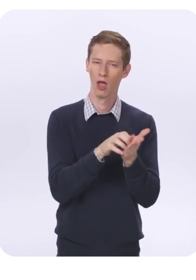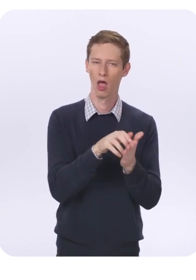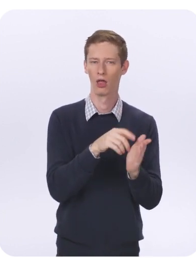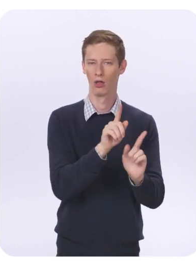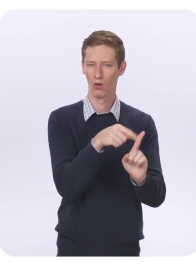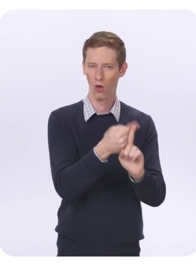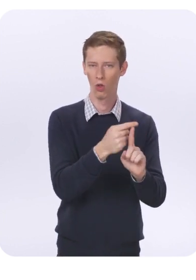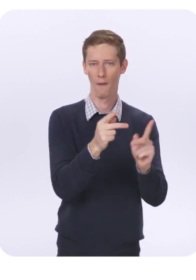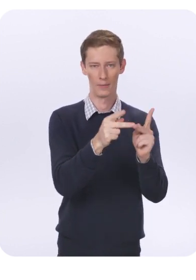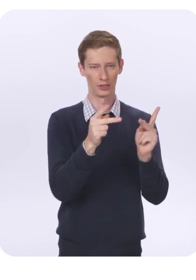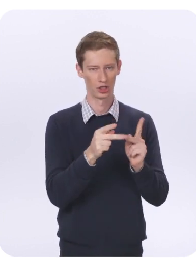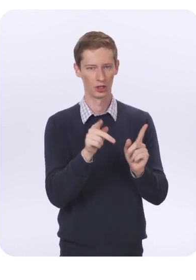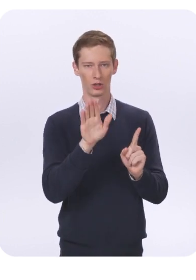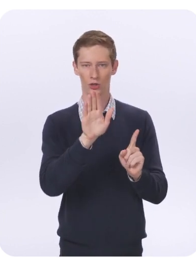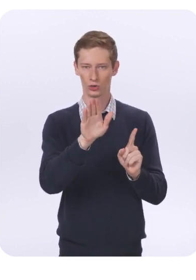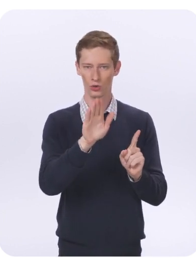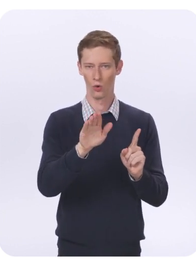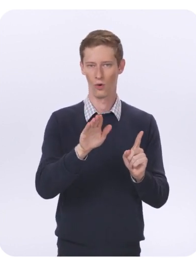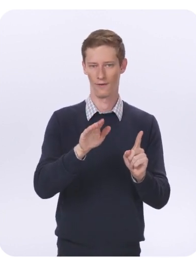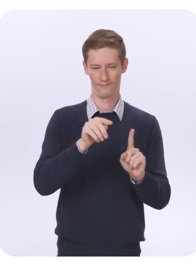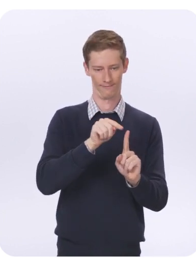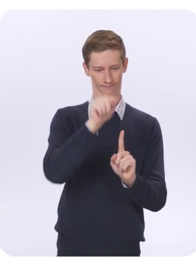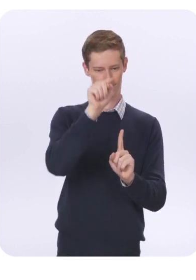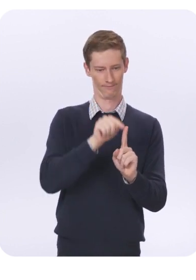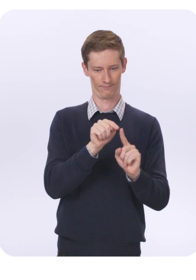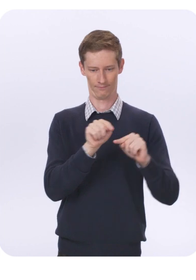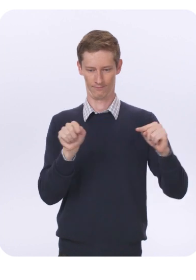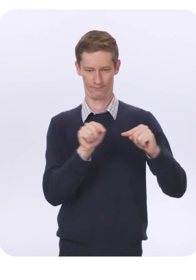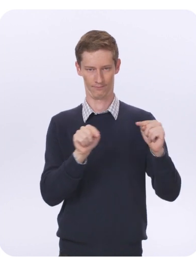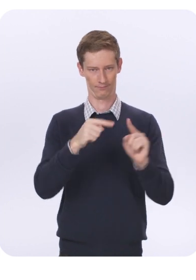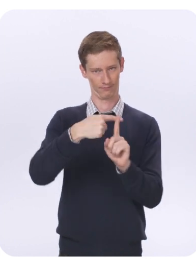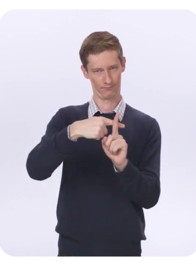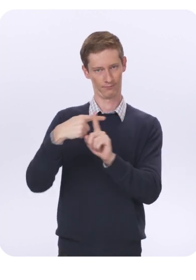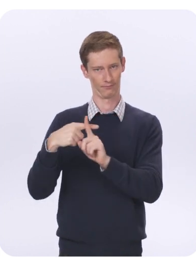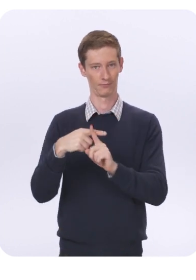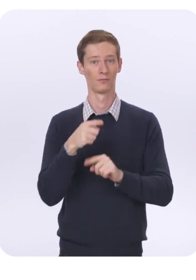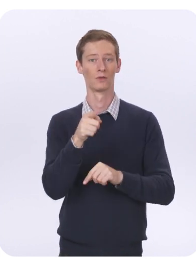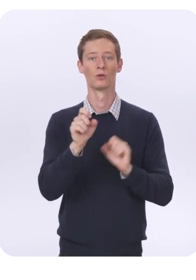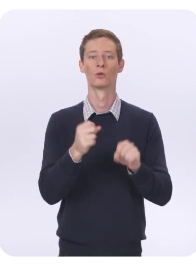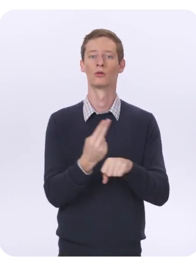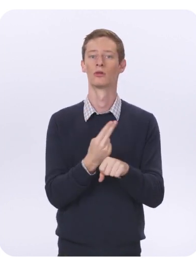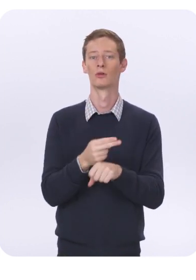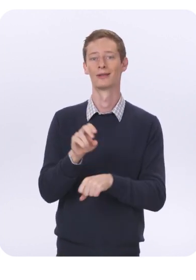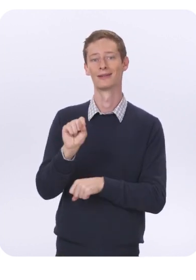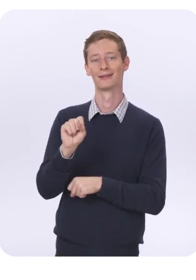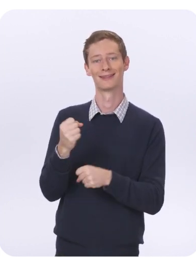With the plain compiler, you can get sets from both your vertex shader and also its mini version.